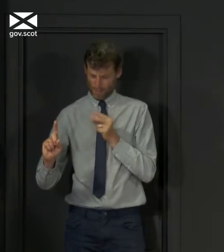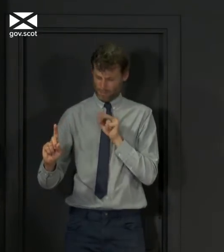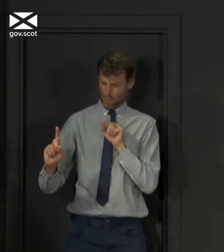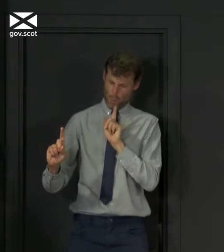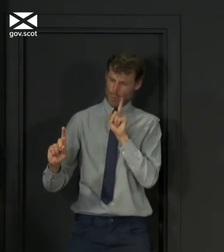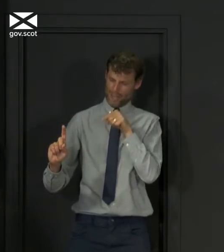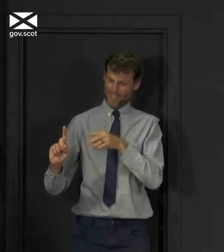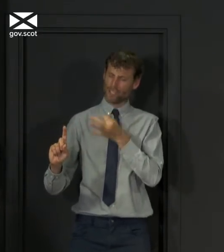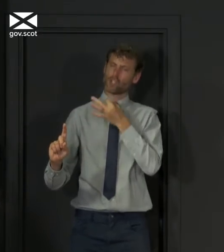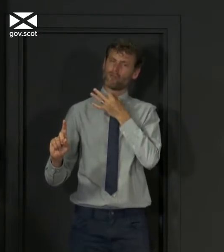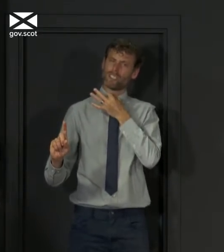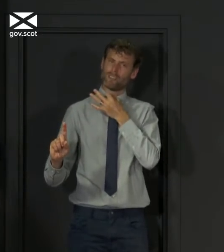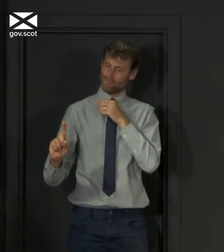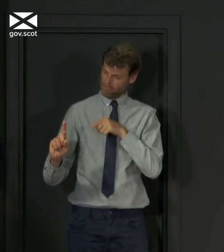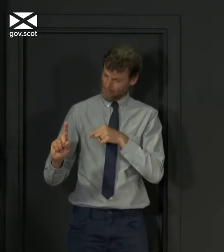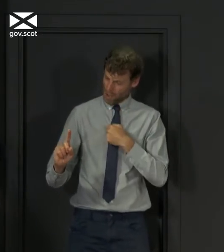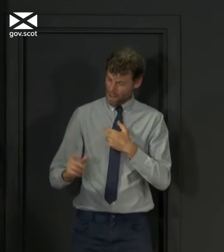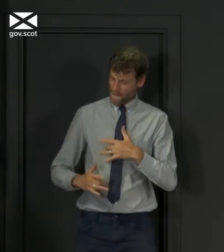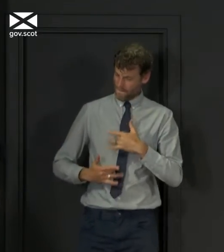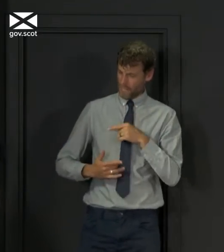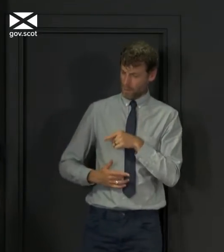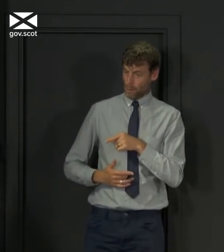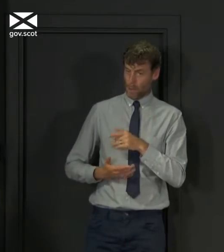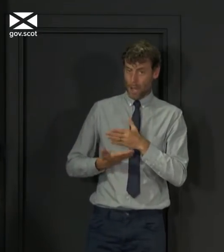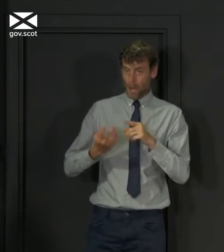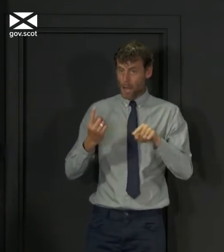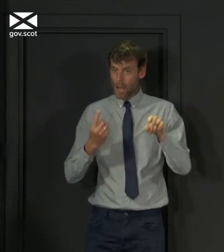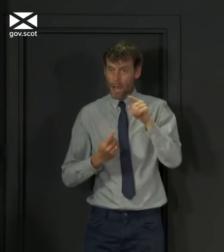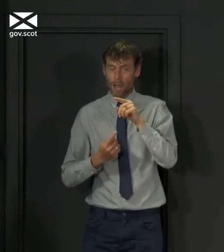process of assuring ourselves we understand that risk and can't mitigate it. I understand,